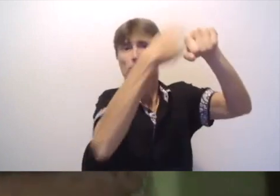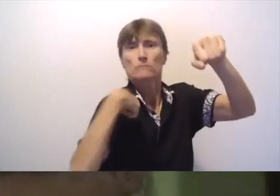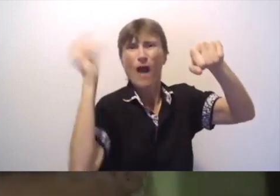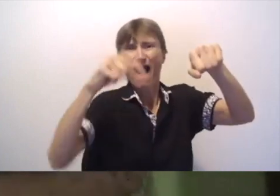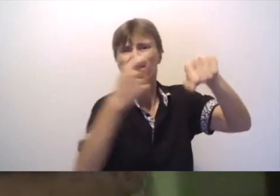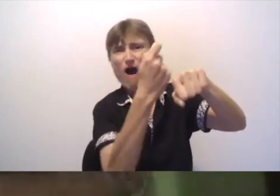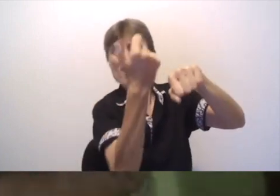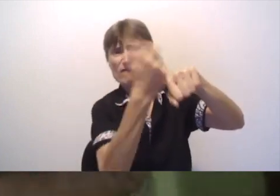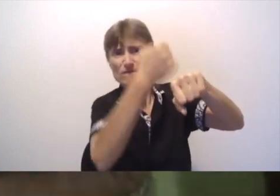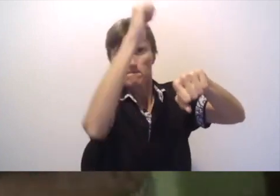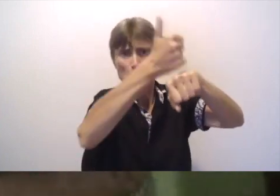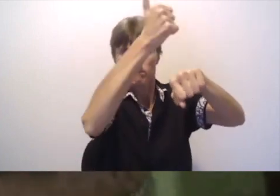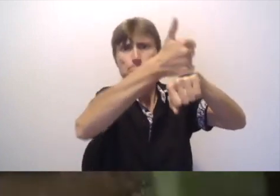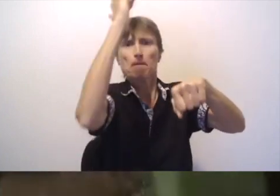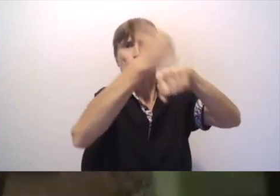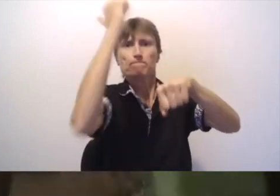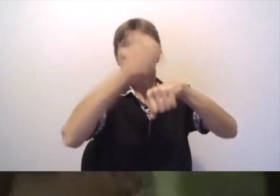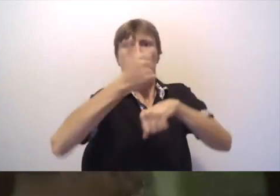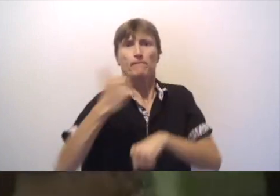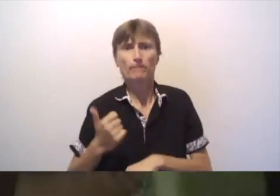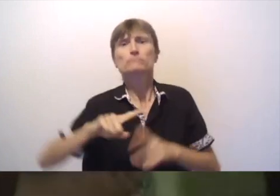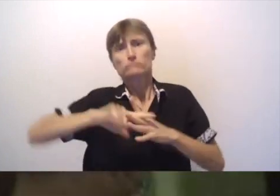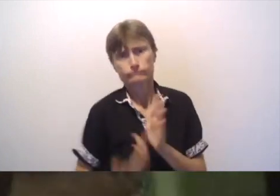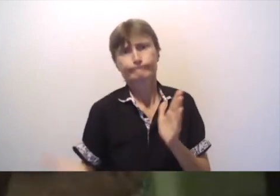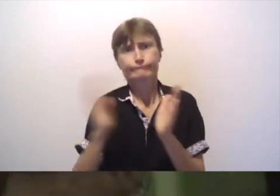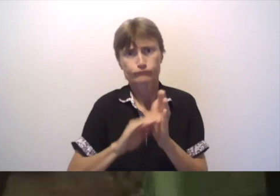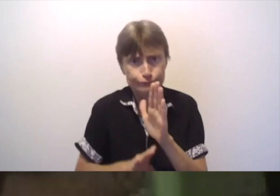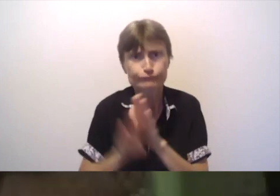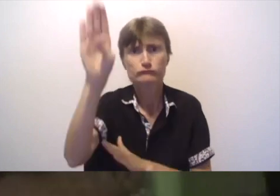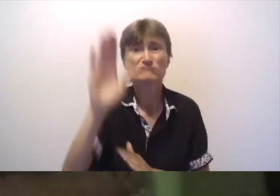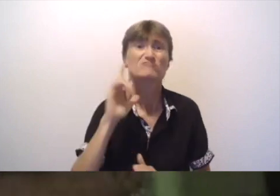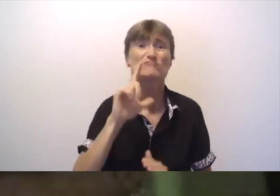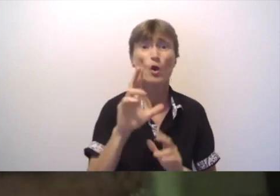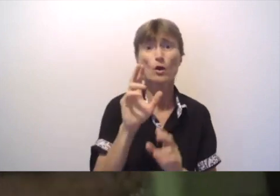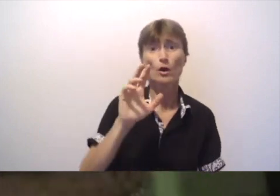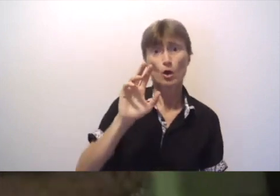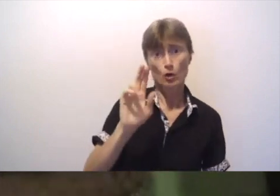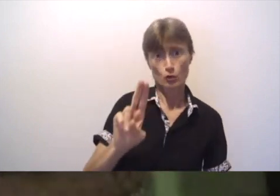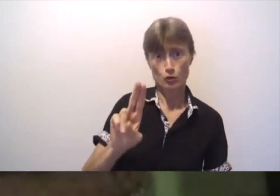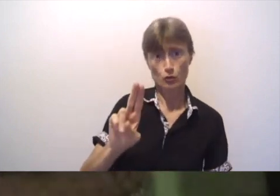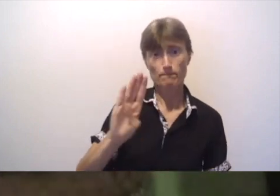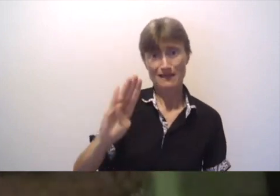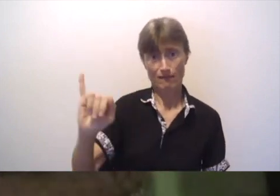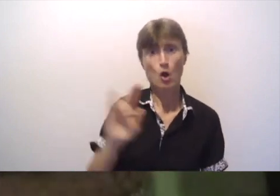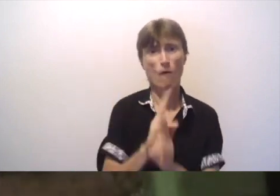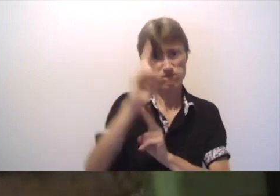through relationships so i mean universal basic income is not really um